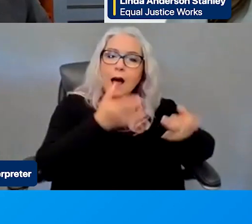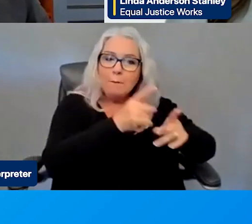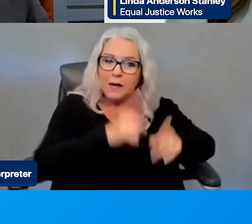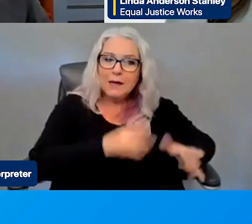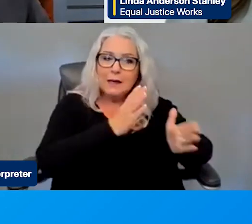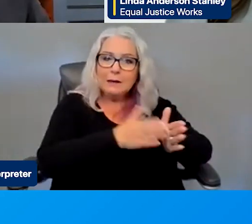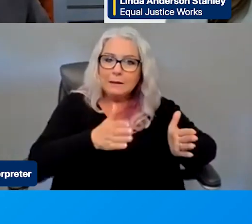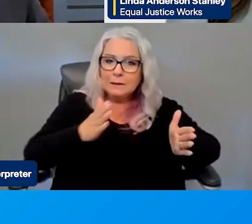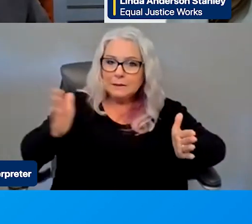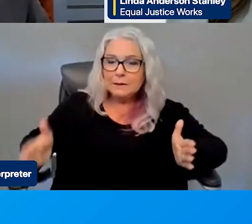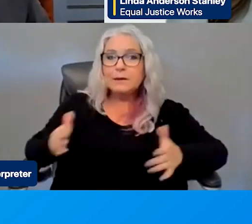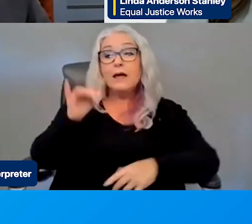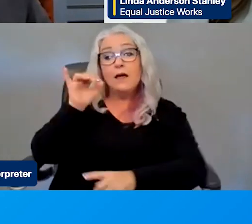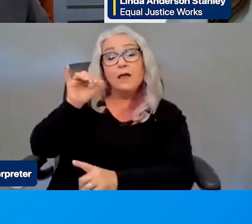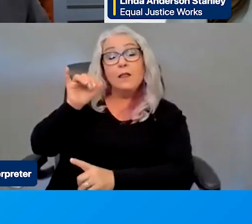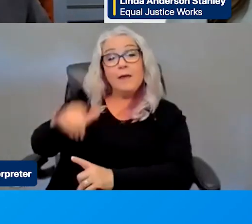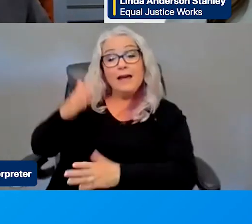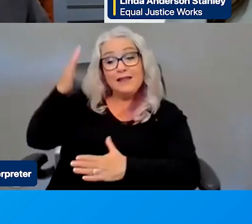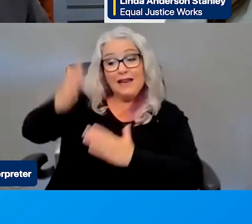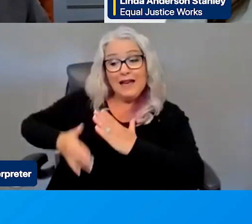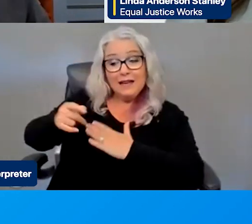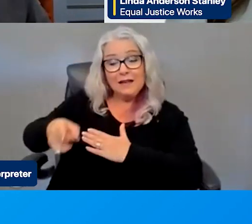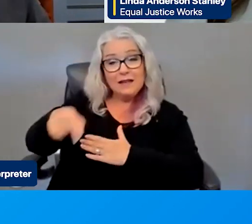responsible for the violations, you know, the corporation behind